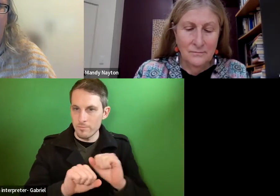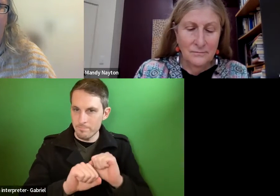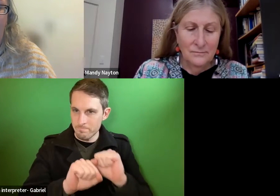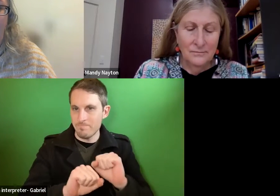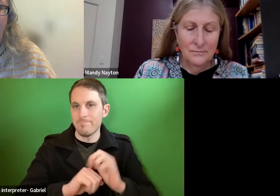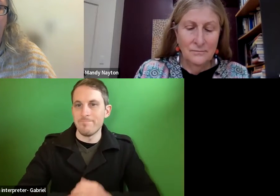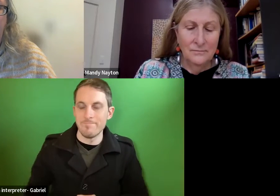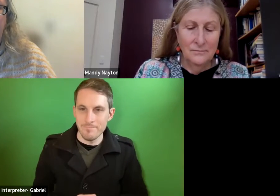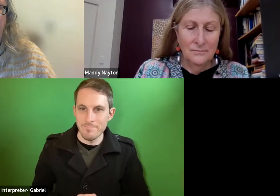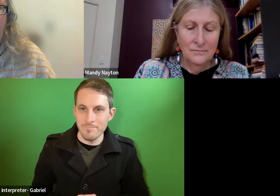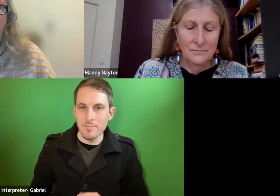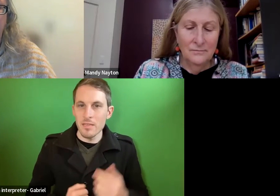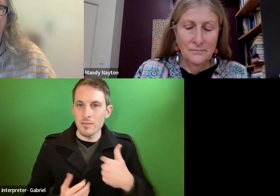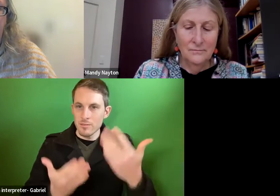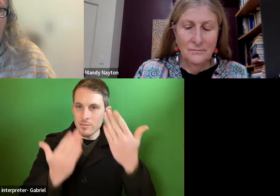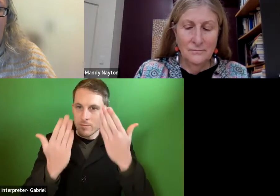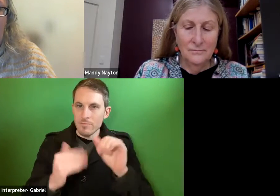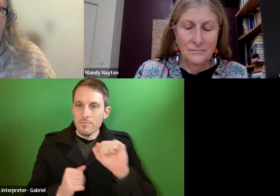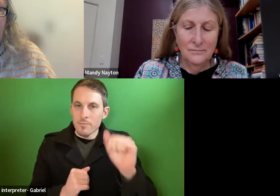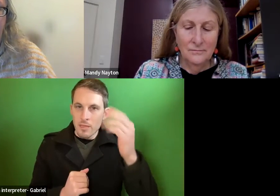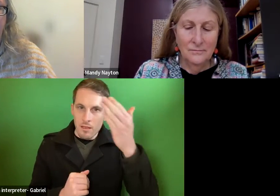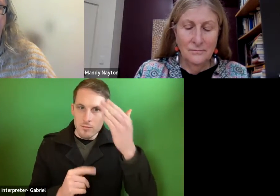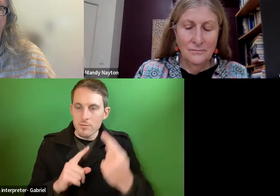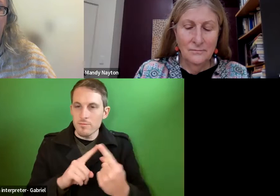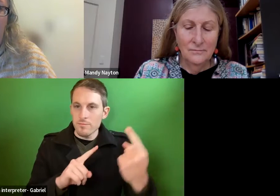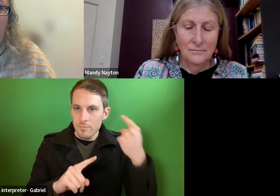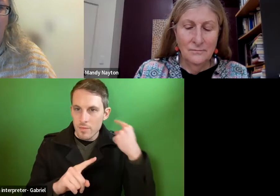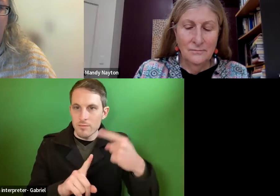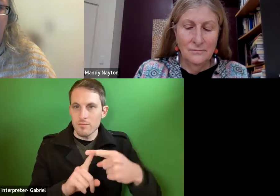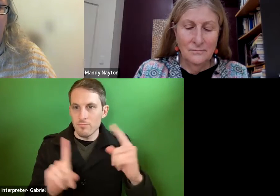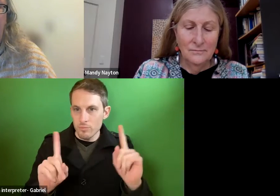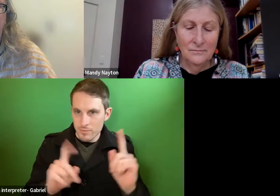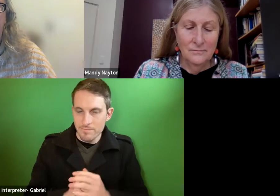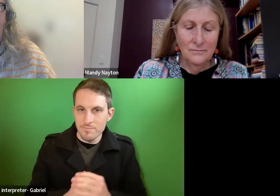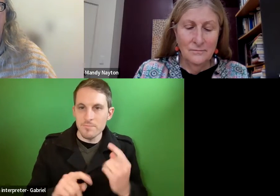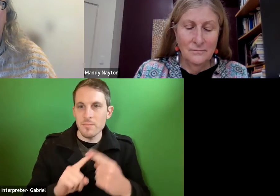And I pay my respects to elders, past and present and to the many Aboriginal people